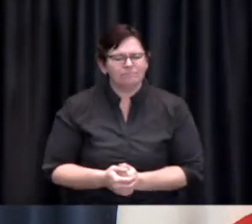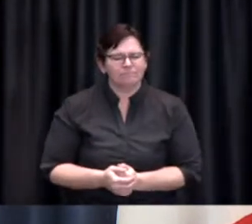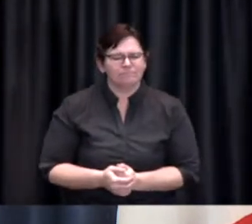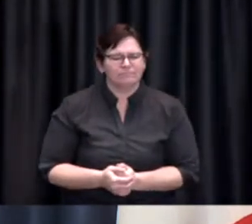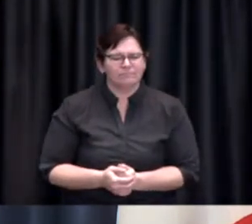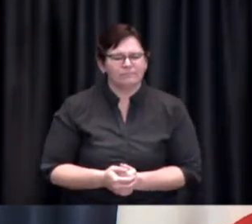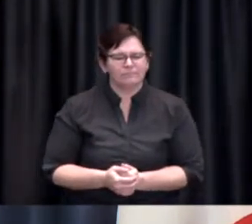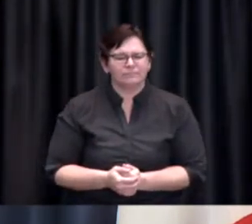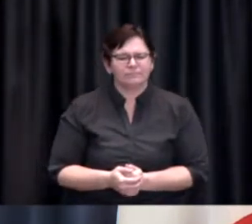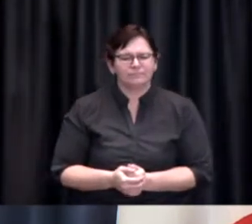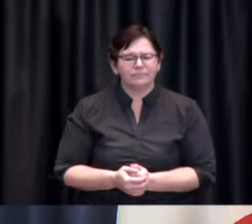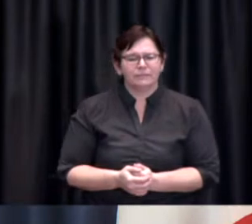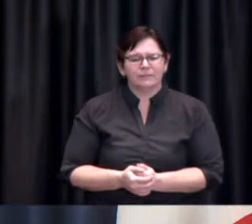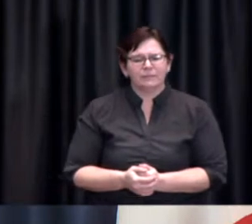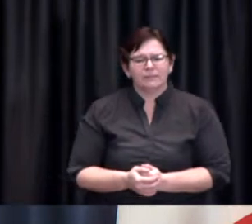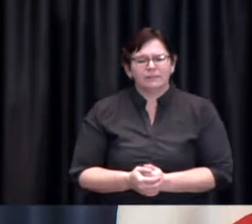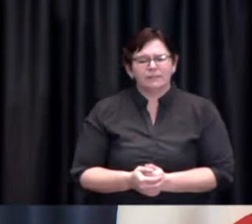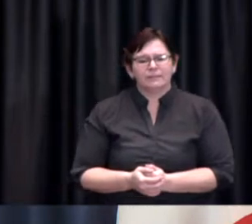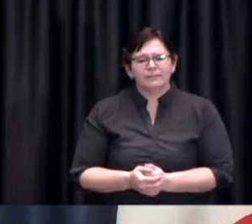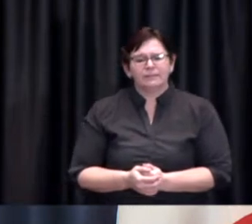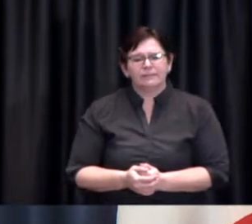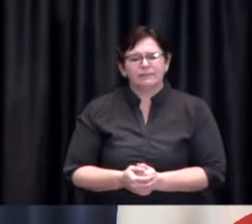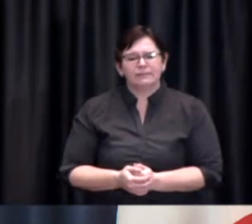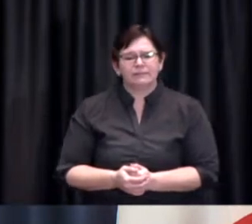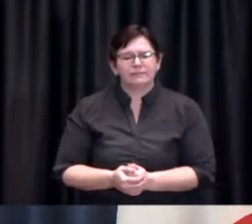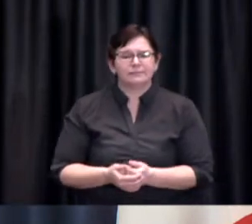With that I'll now hand it over to Brad and we'll take some questions.